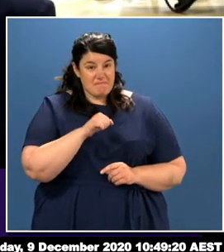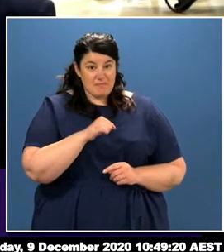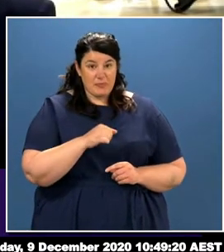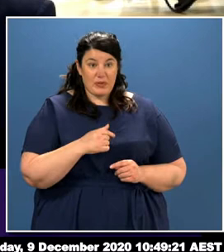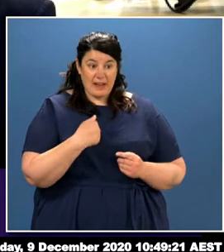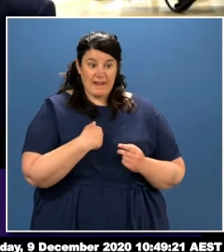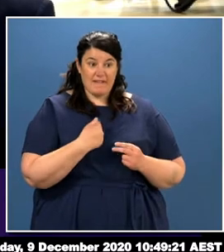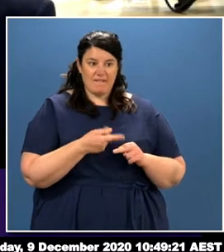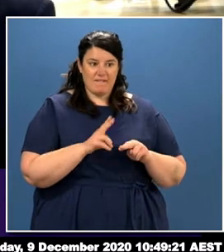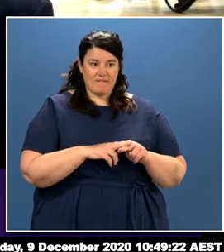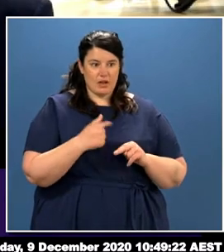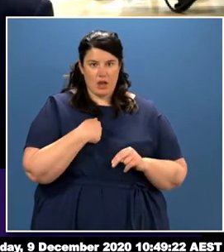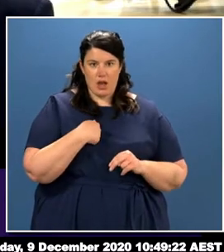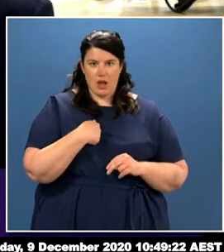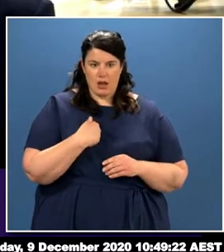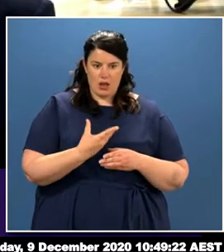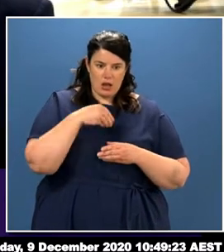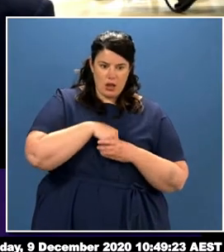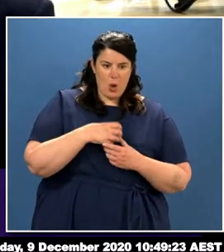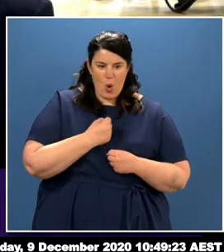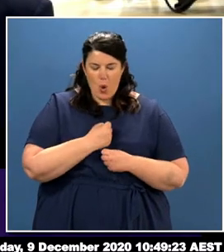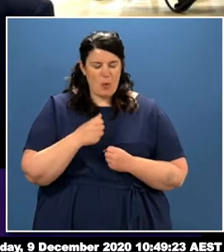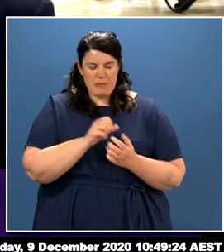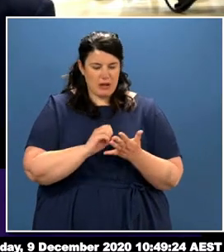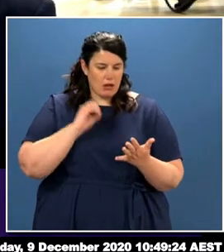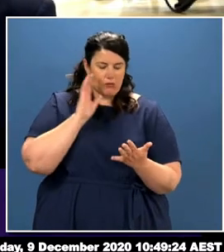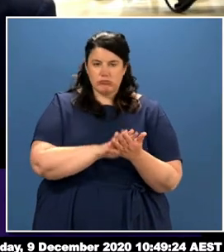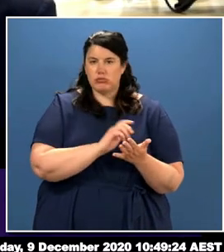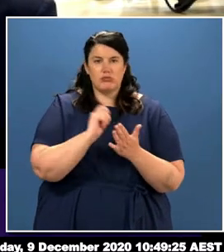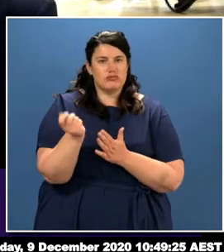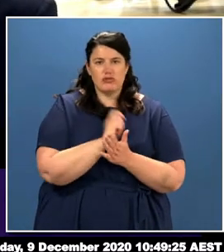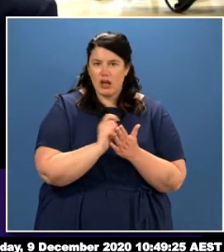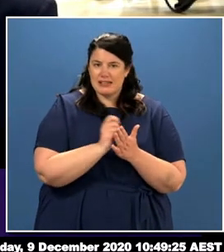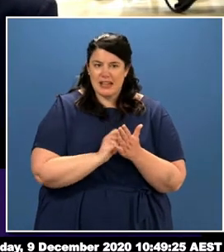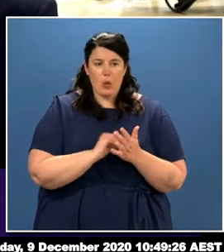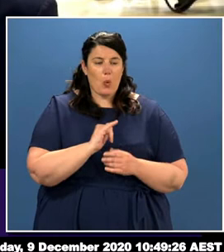write it down rather than describe it to someone, like talking to them.